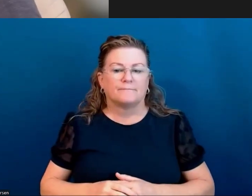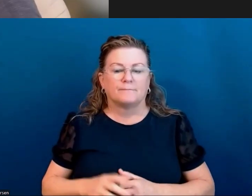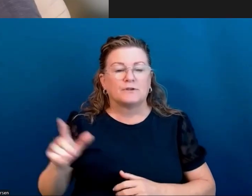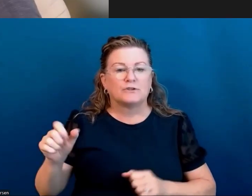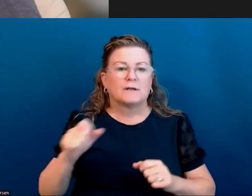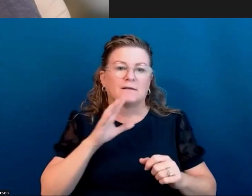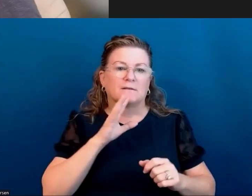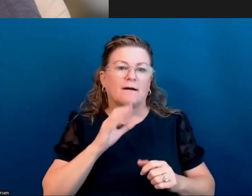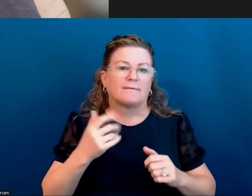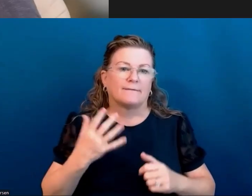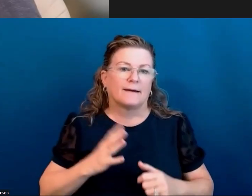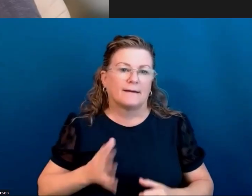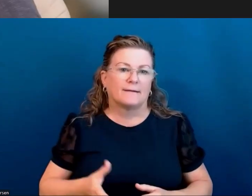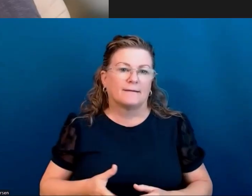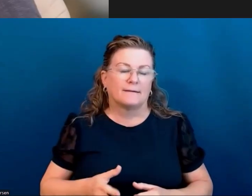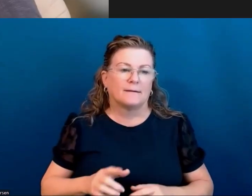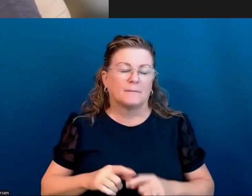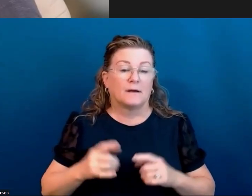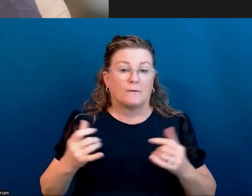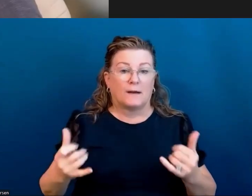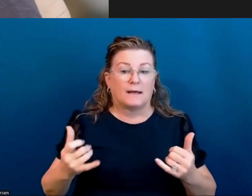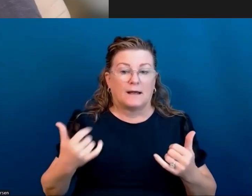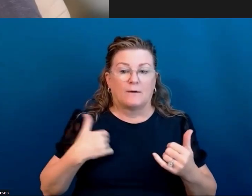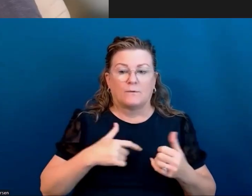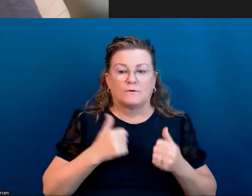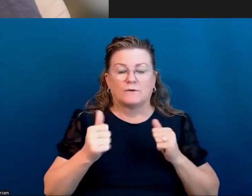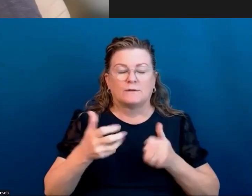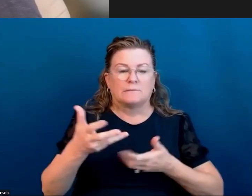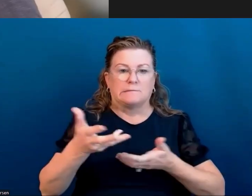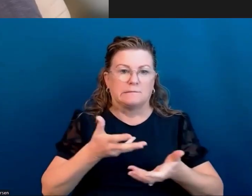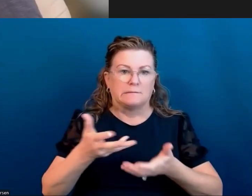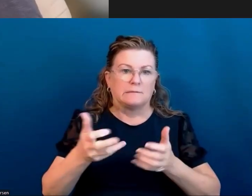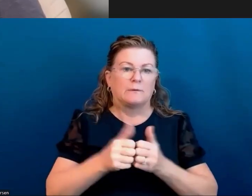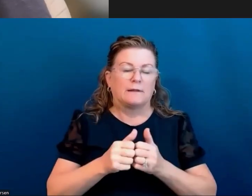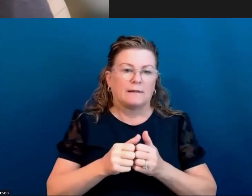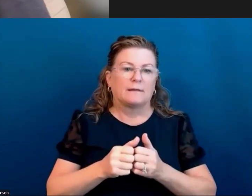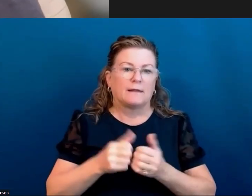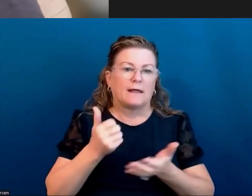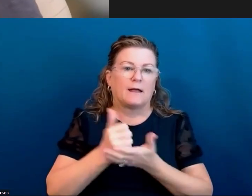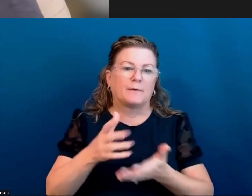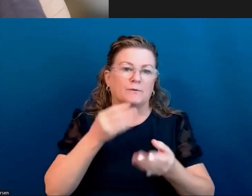fine. But right now, we're just trying to deal with her, helping her to eat better